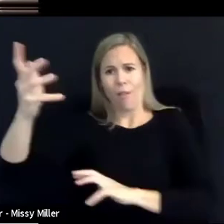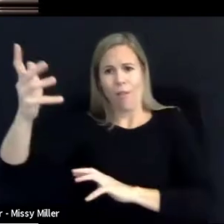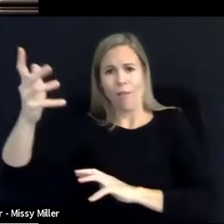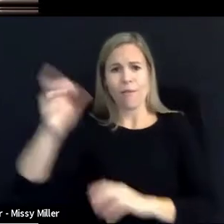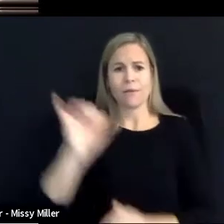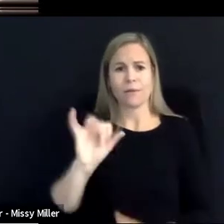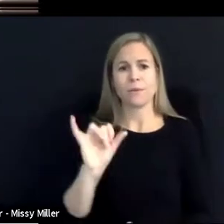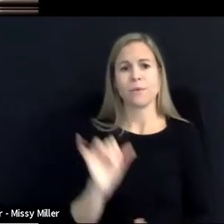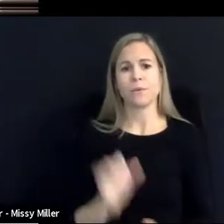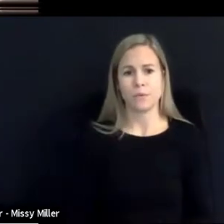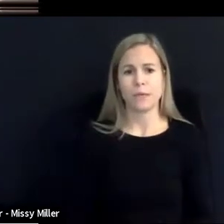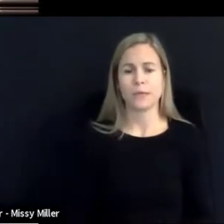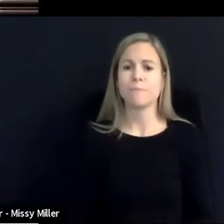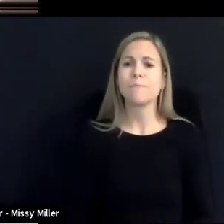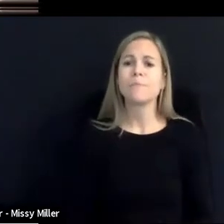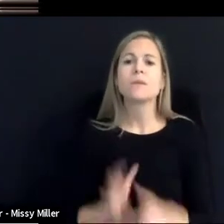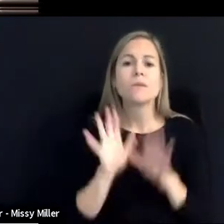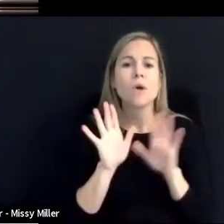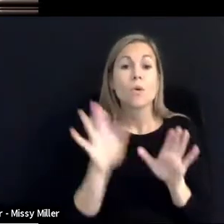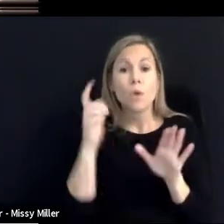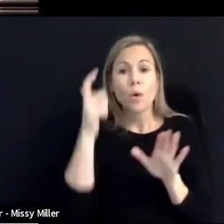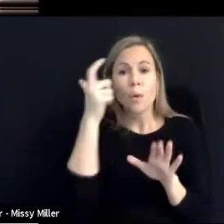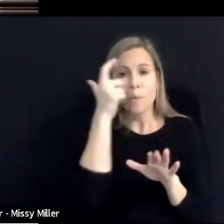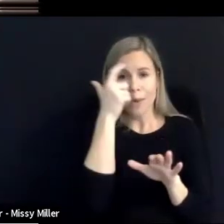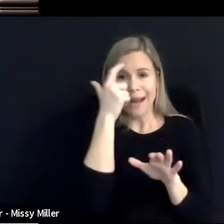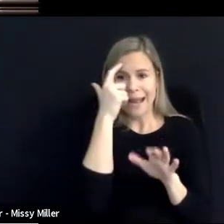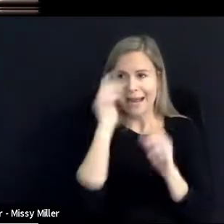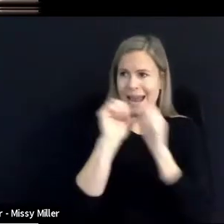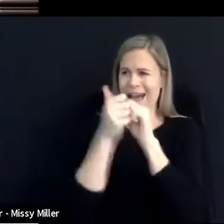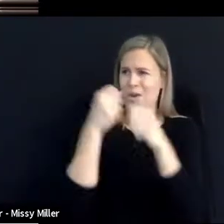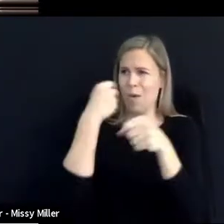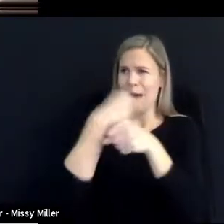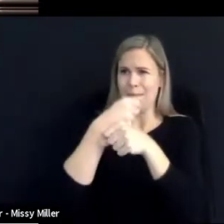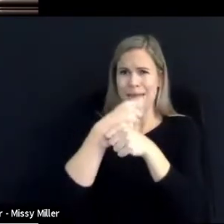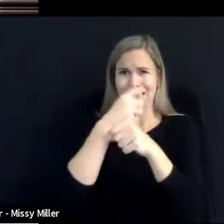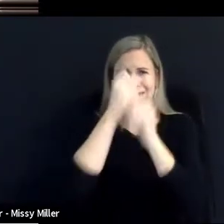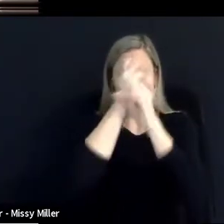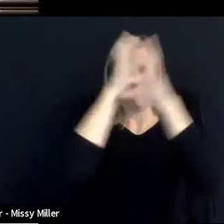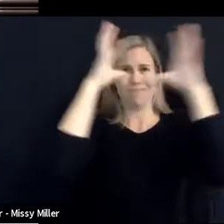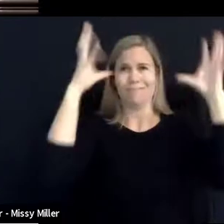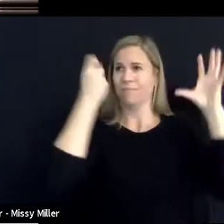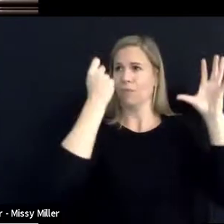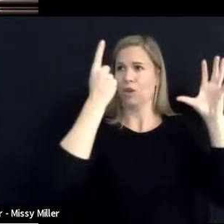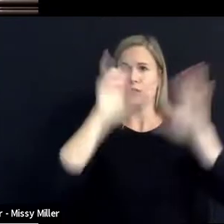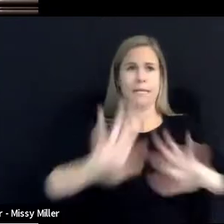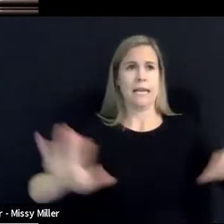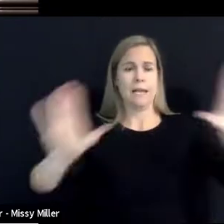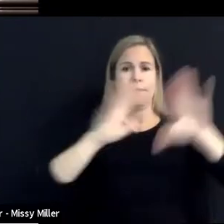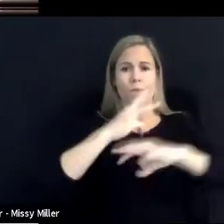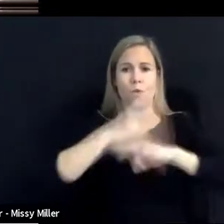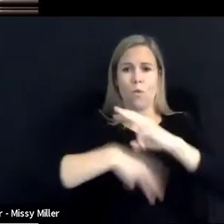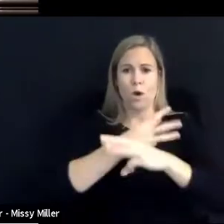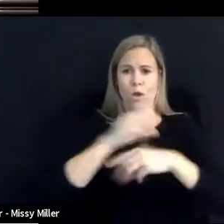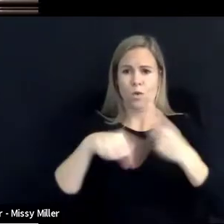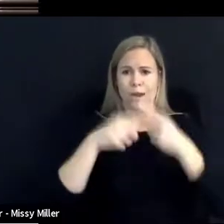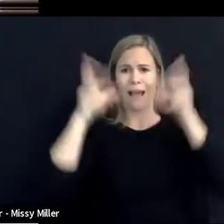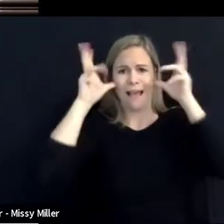So how's the brain making sense out of anything out there in the world when all of these are off?